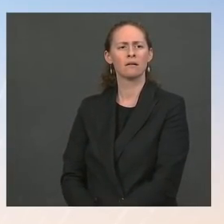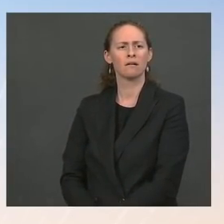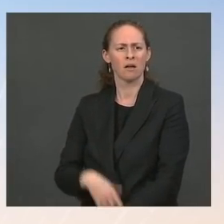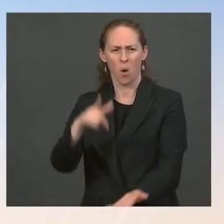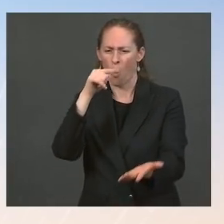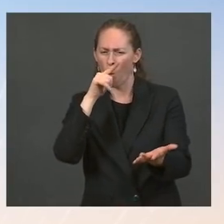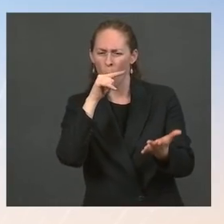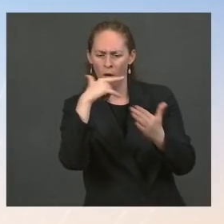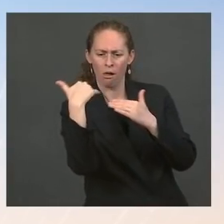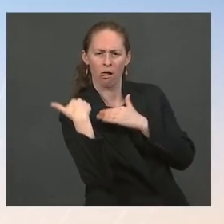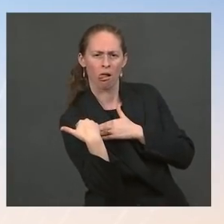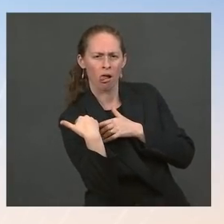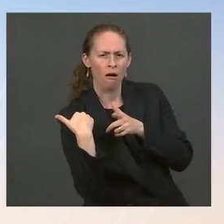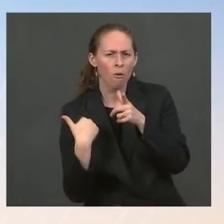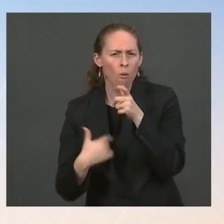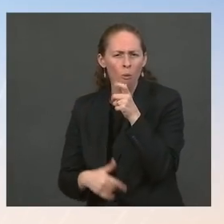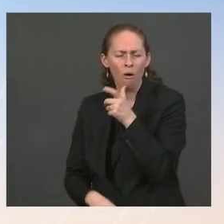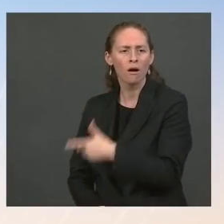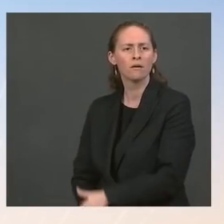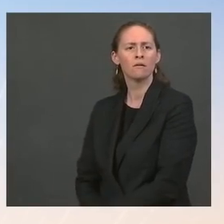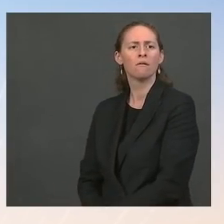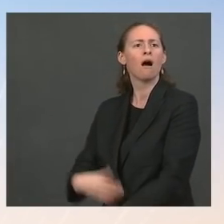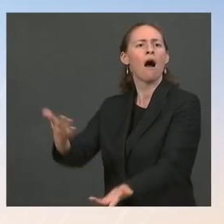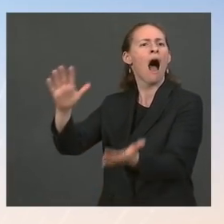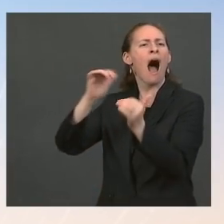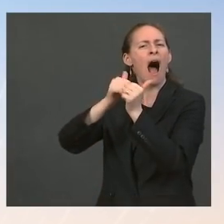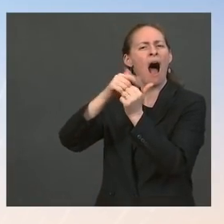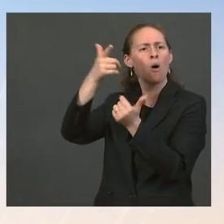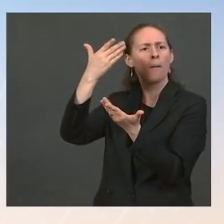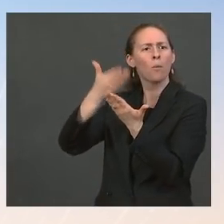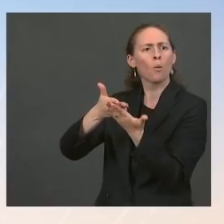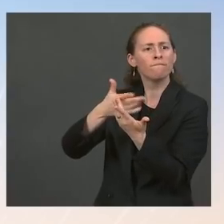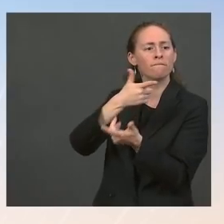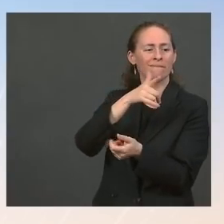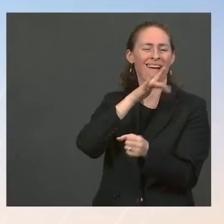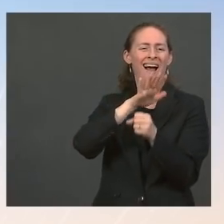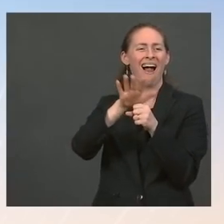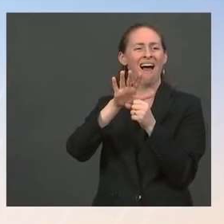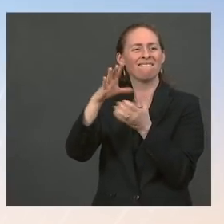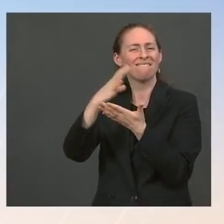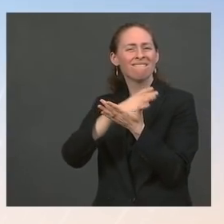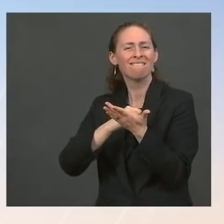The Press: People have to prove that they don't make money or that they don't make enough money, or they have to prove that they're working, et cetera.